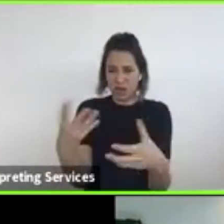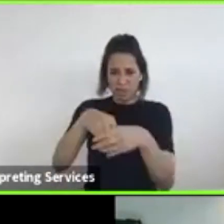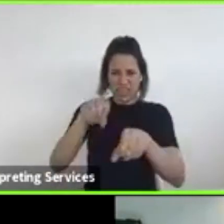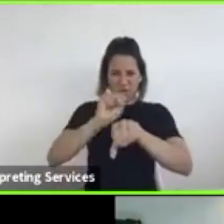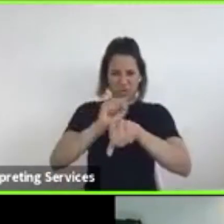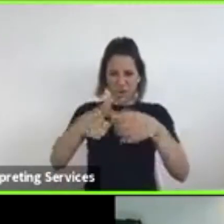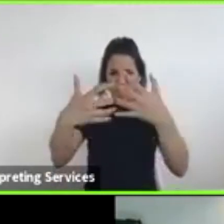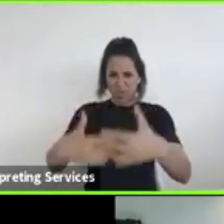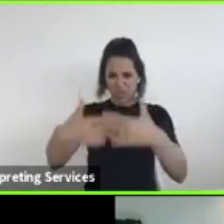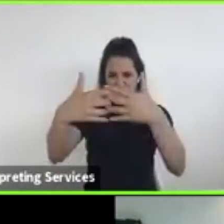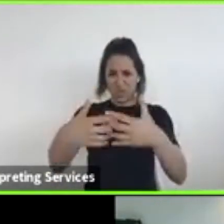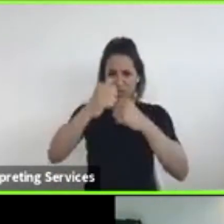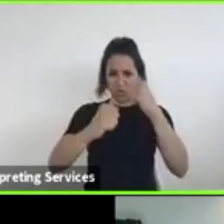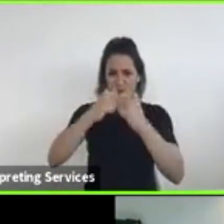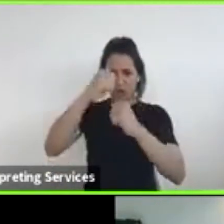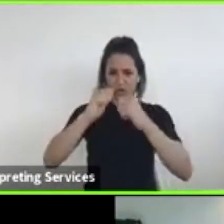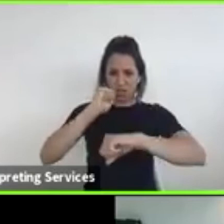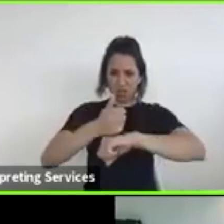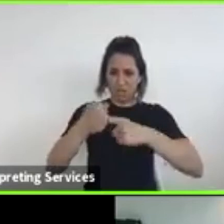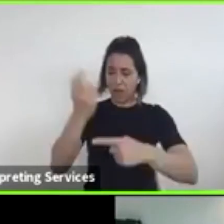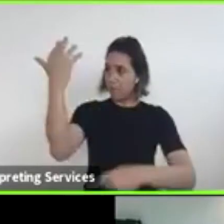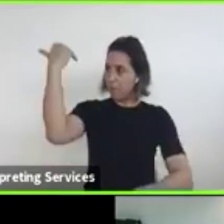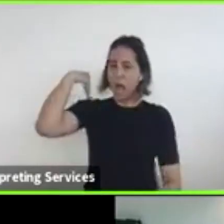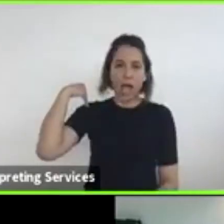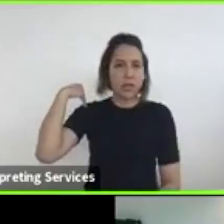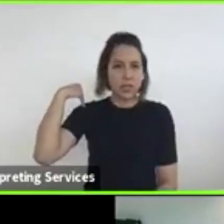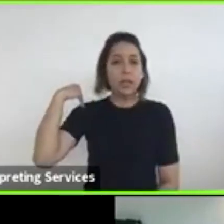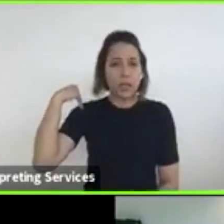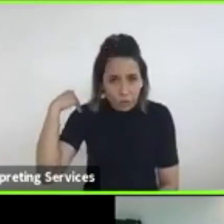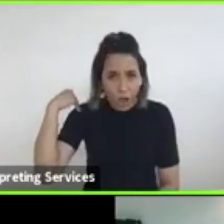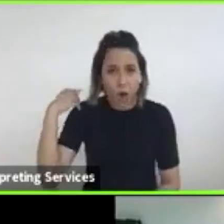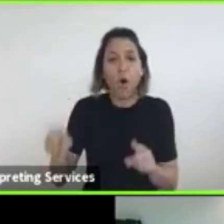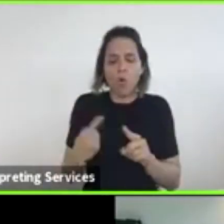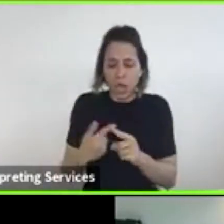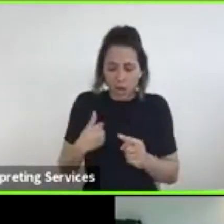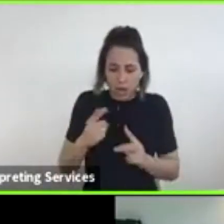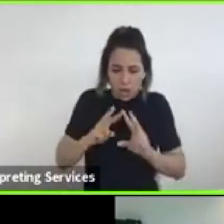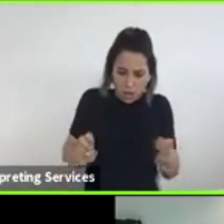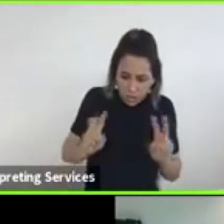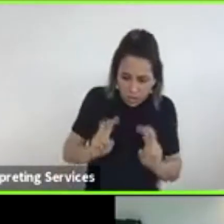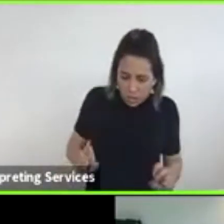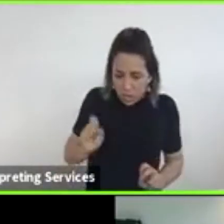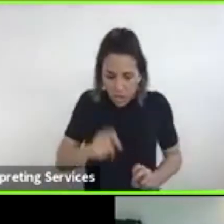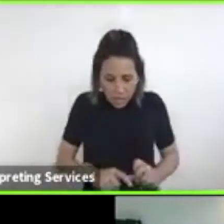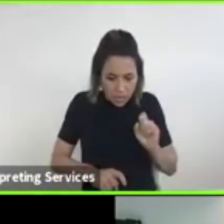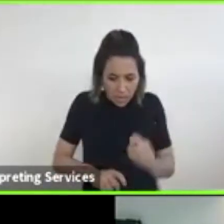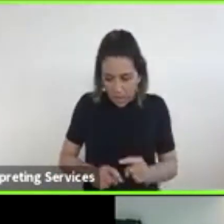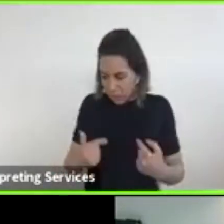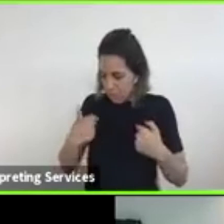WHEN ASKING ALL OF THESE QUESTIONS, ME AS A PERSON IN THESE POSITIONS OF LEADERSHIP,